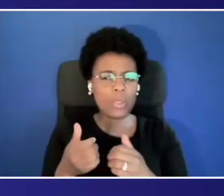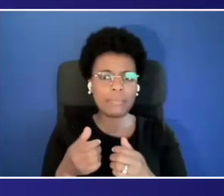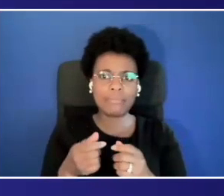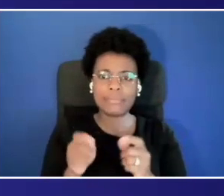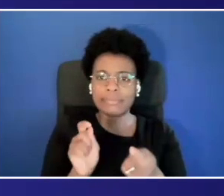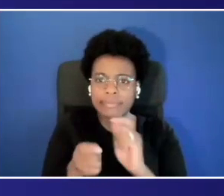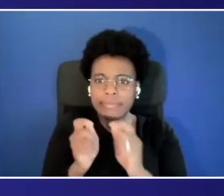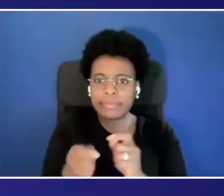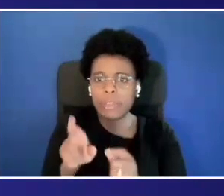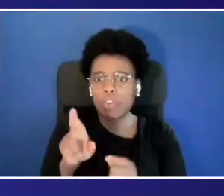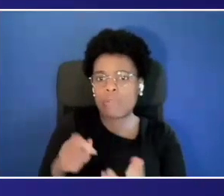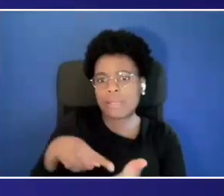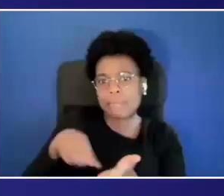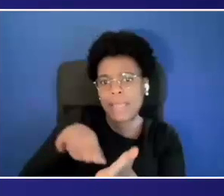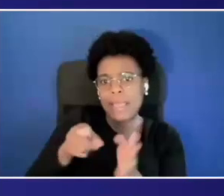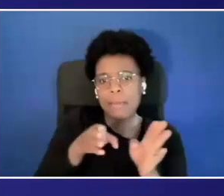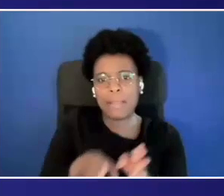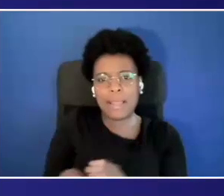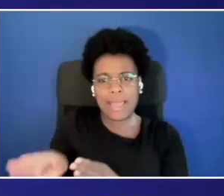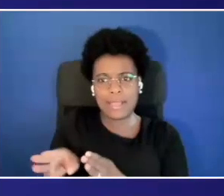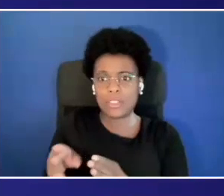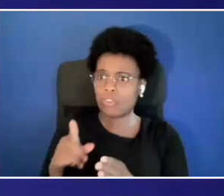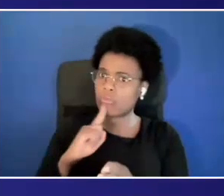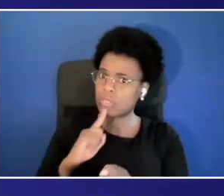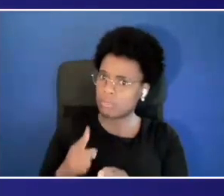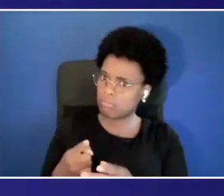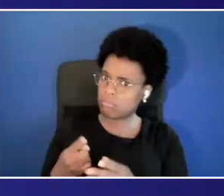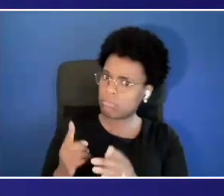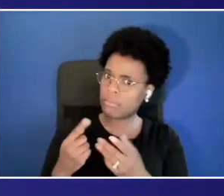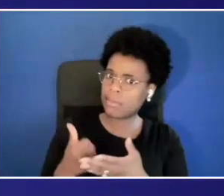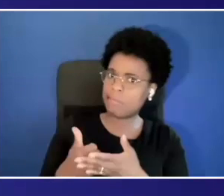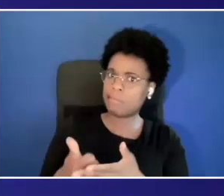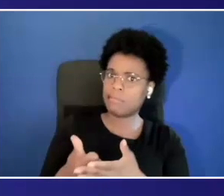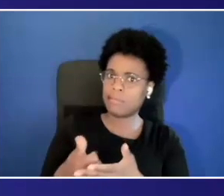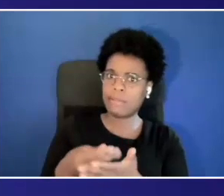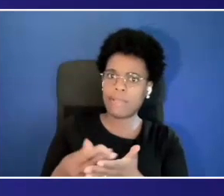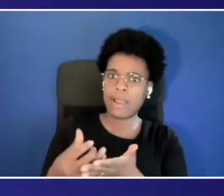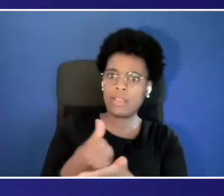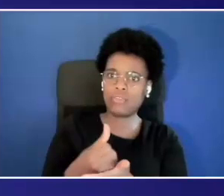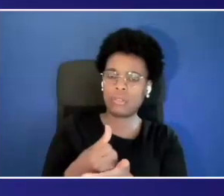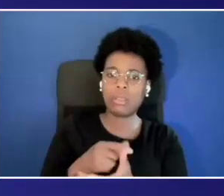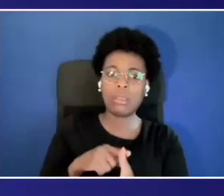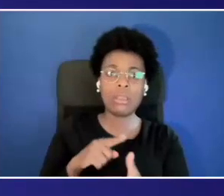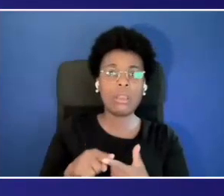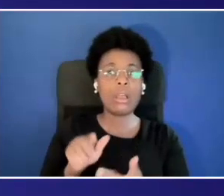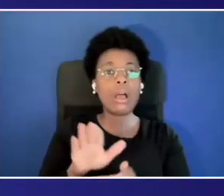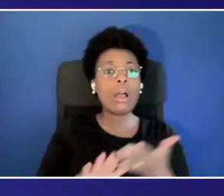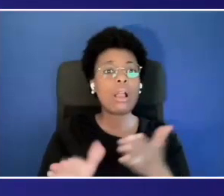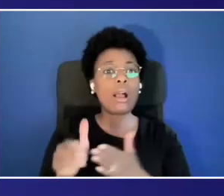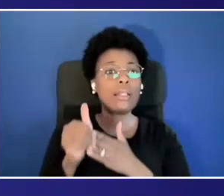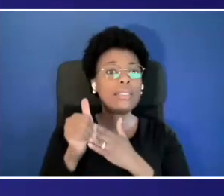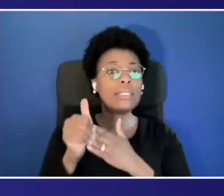How do they shape your decisions after graduating college? College leaders, what accreditation challenges do you face?